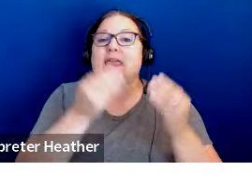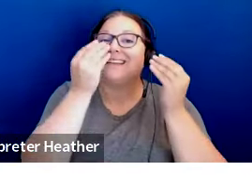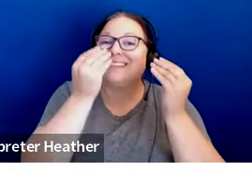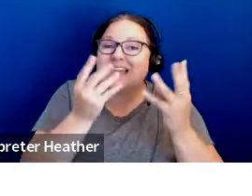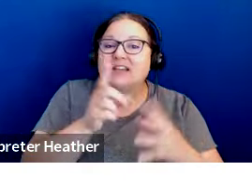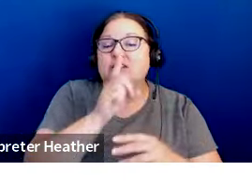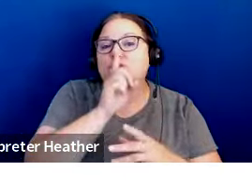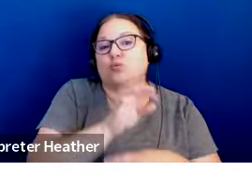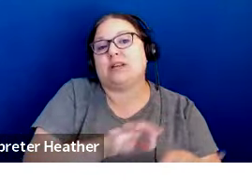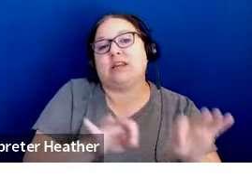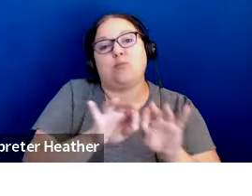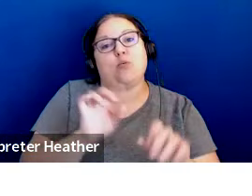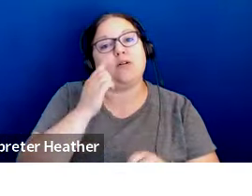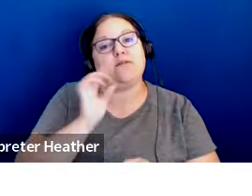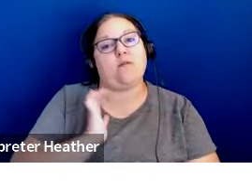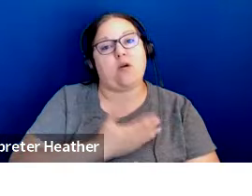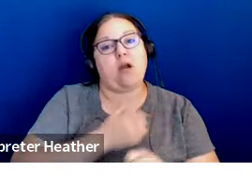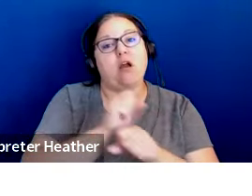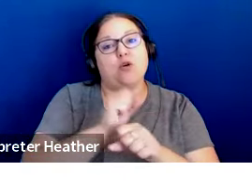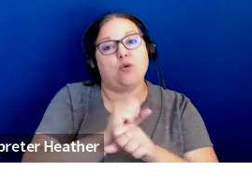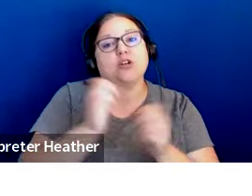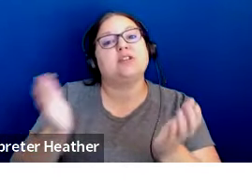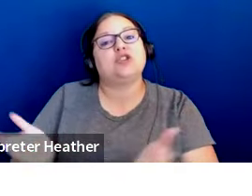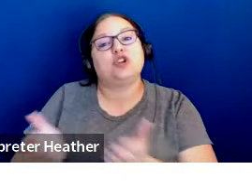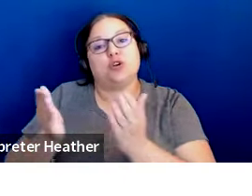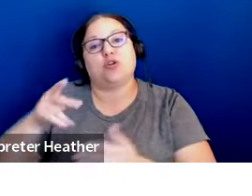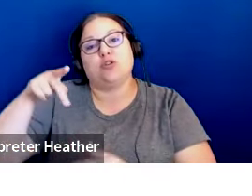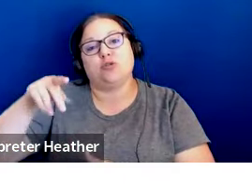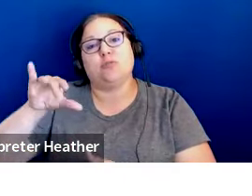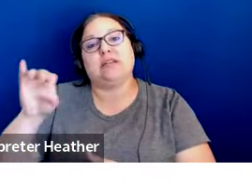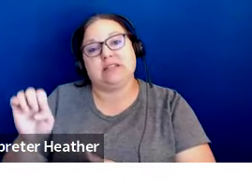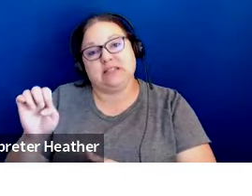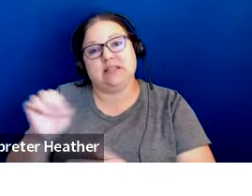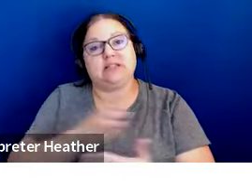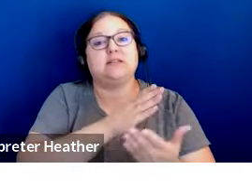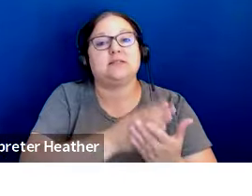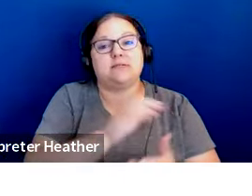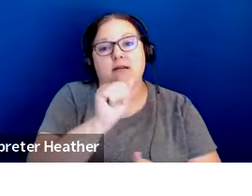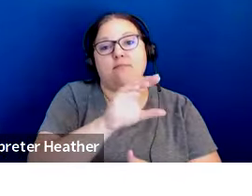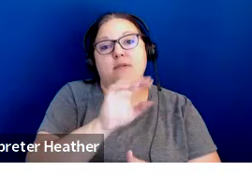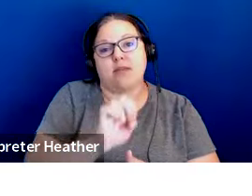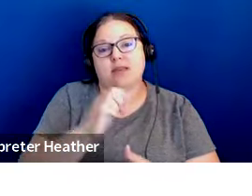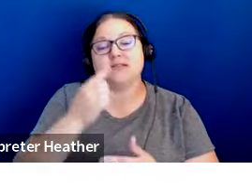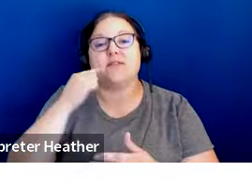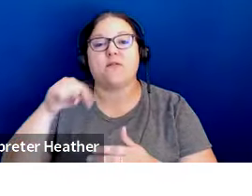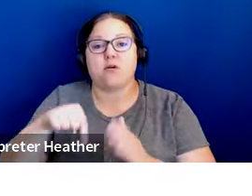aspect of our work to promote PCEs and prevent ACEs in Massachusetts using the strategies and